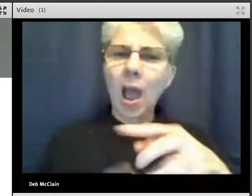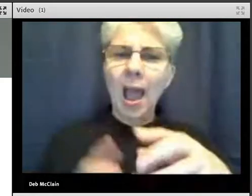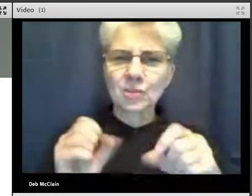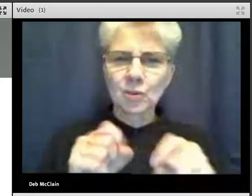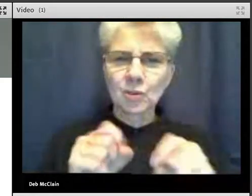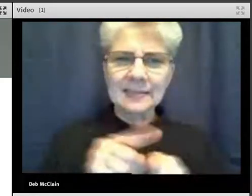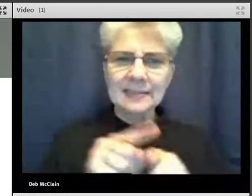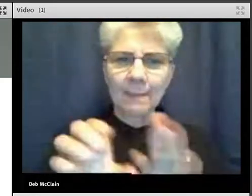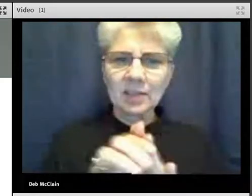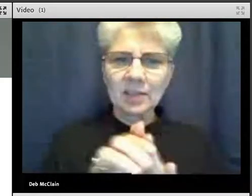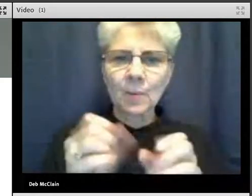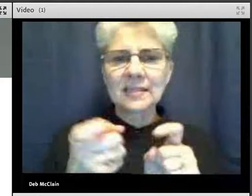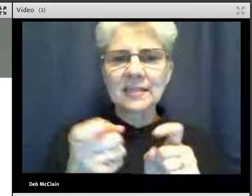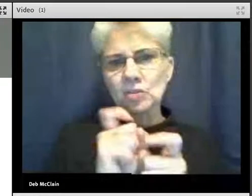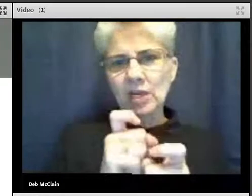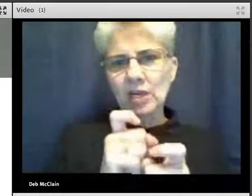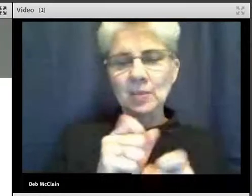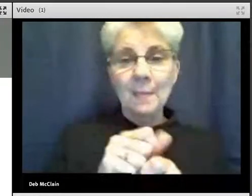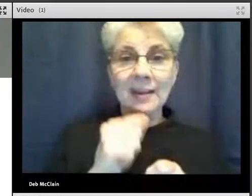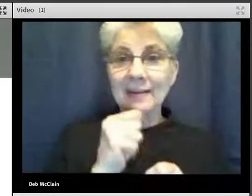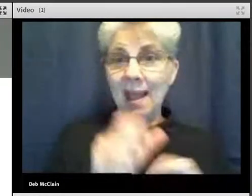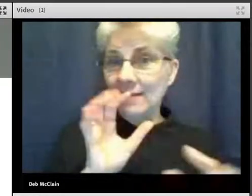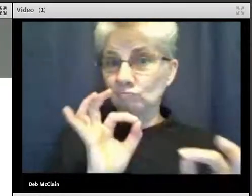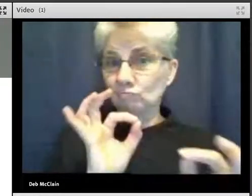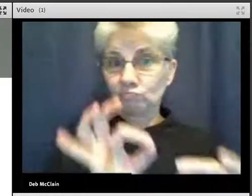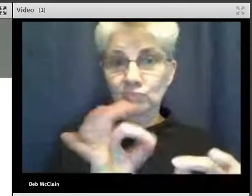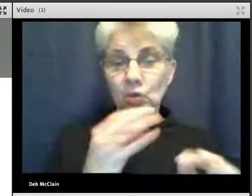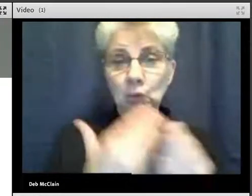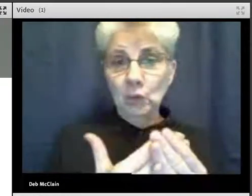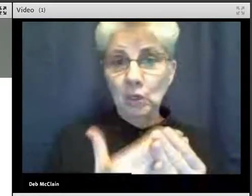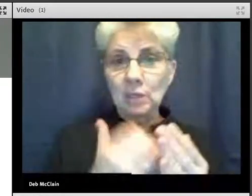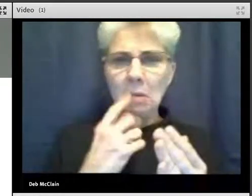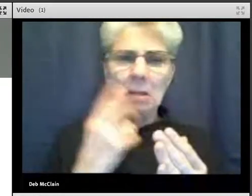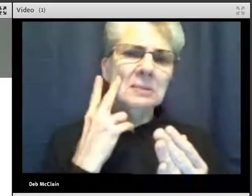So I -- I took my same image and made some changes that made it not so --